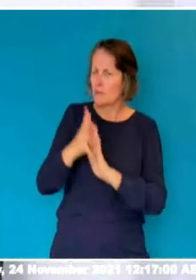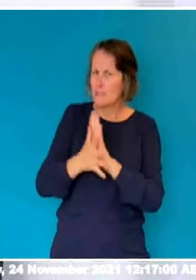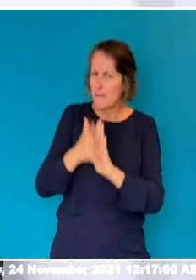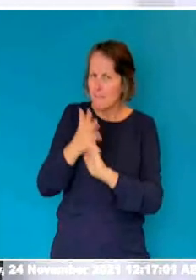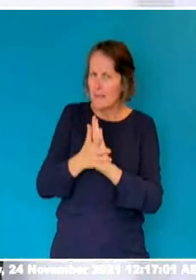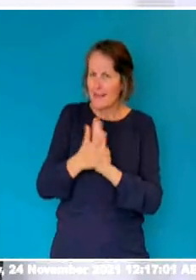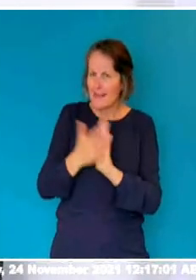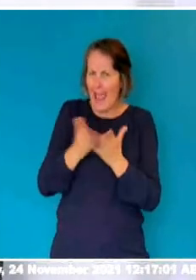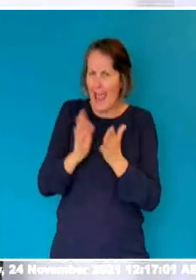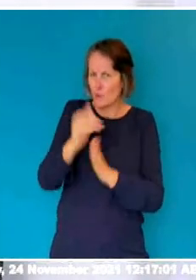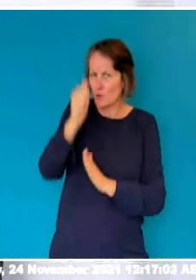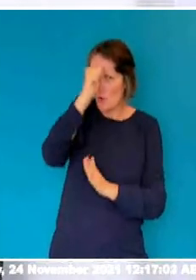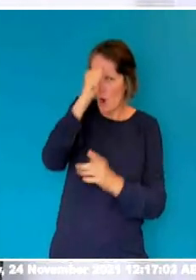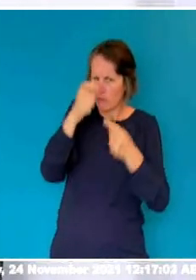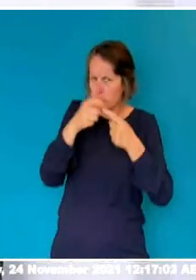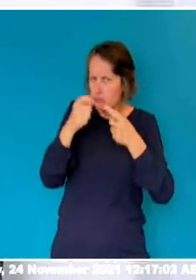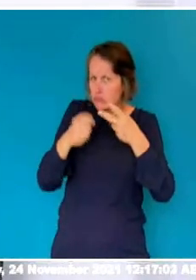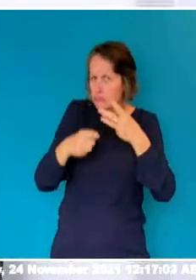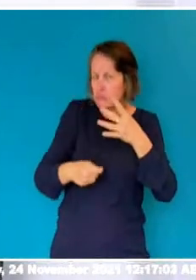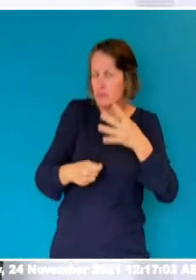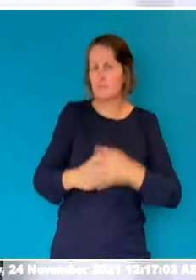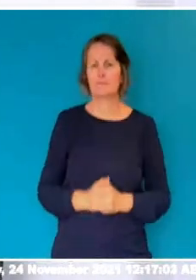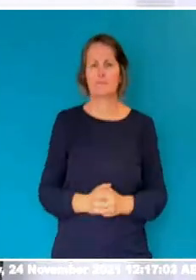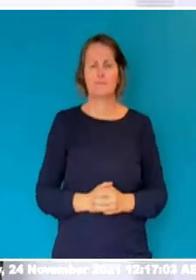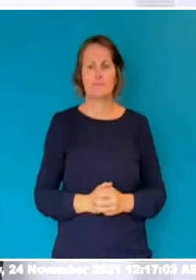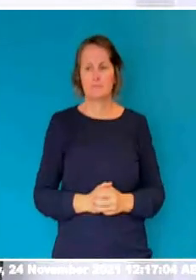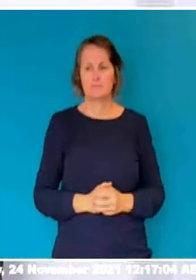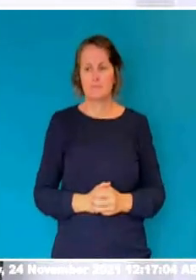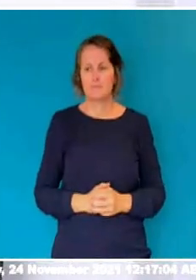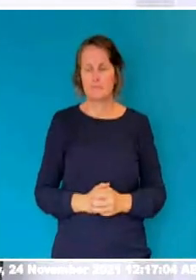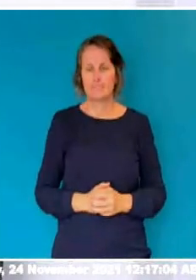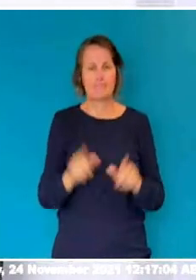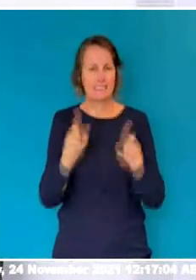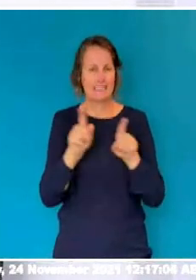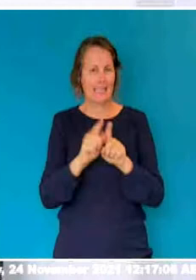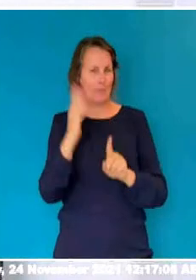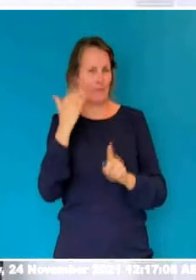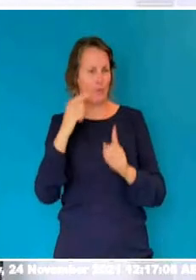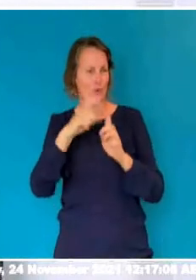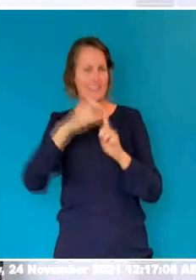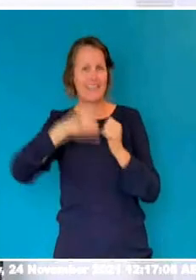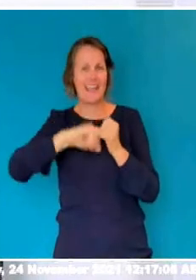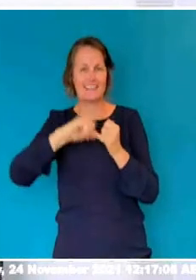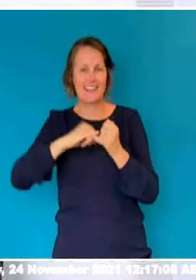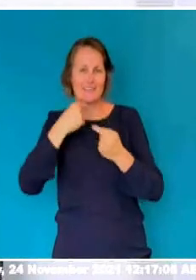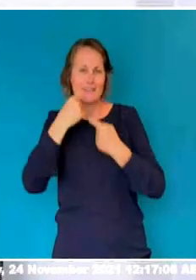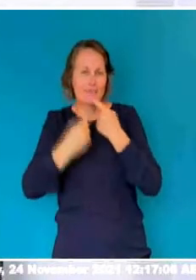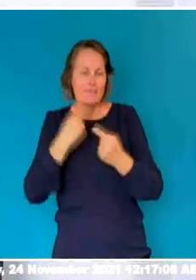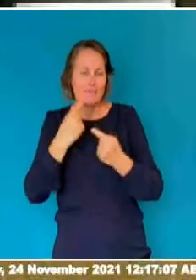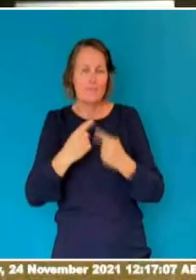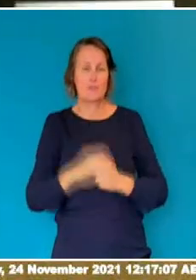So much like Mr Hudson explained, we do job design.